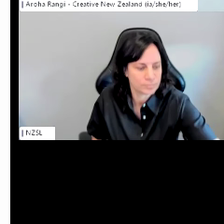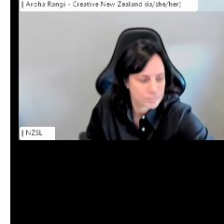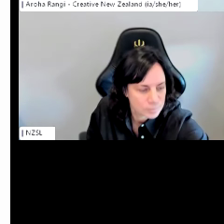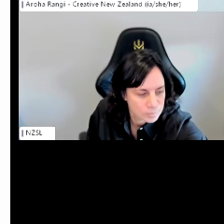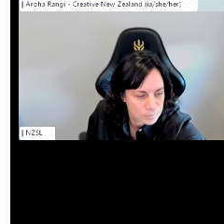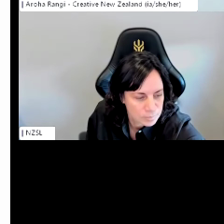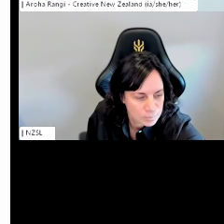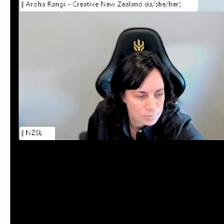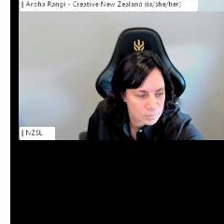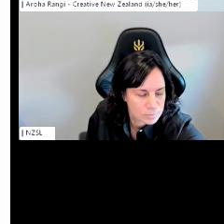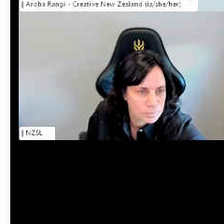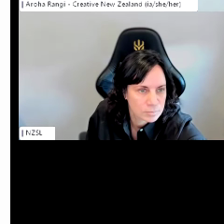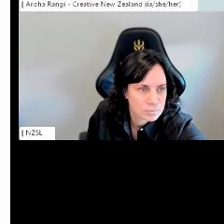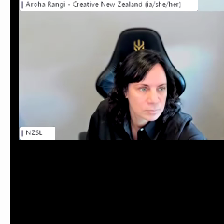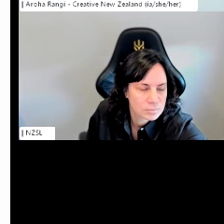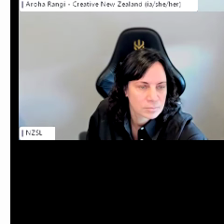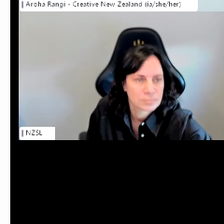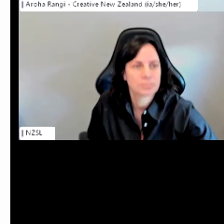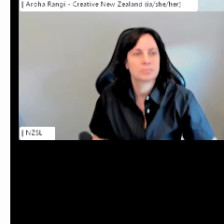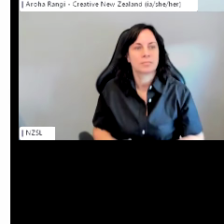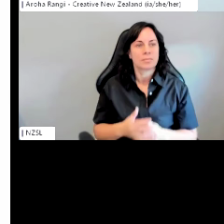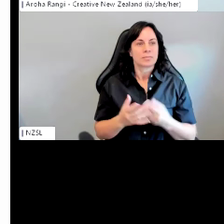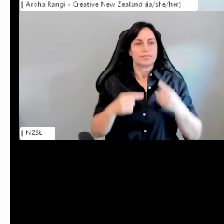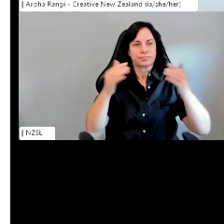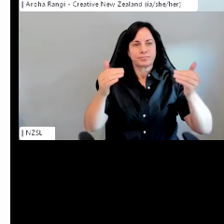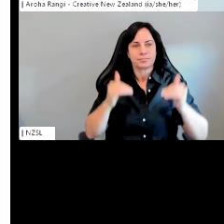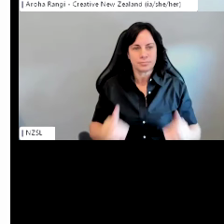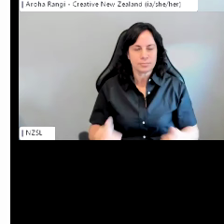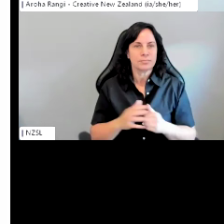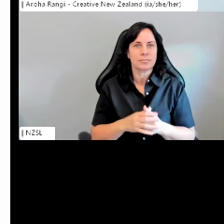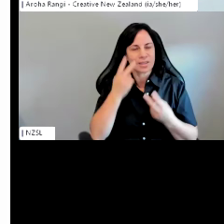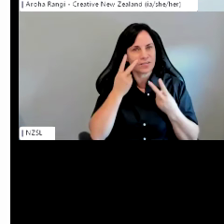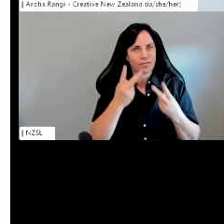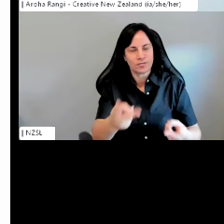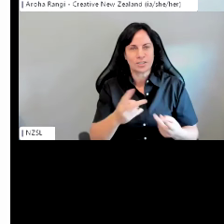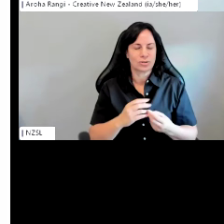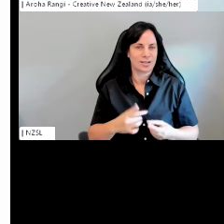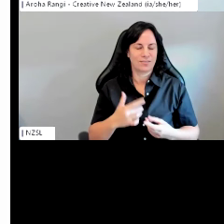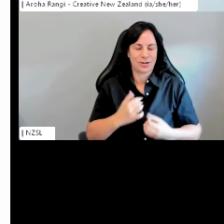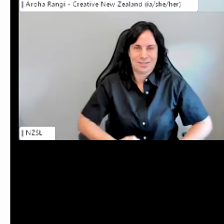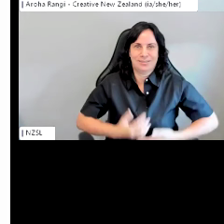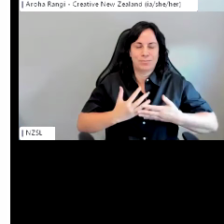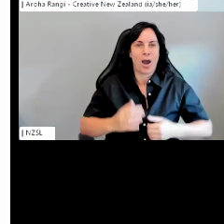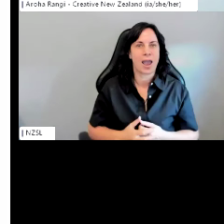are emotionally led, visually inspired. Um, you know, uh, but they're looking for a real personal